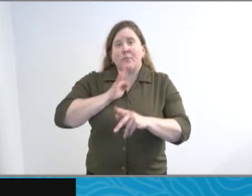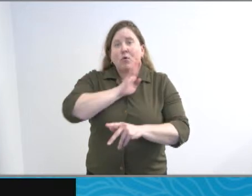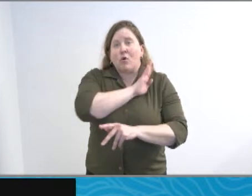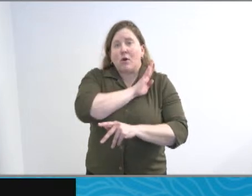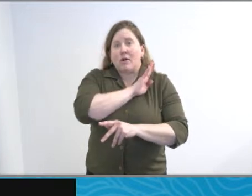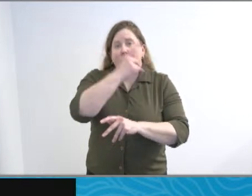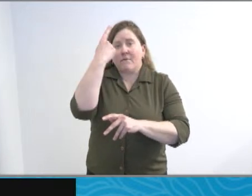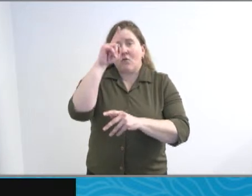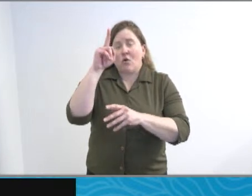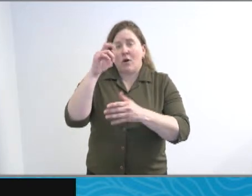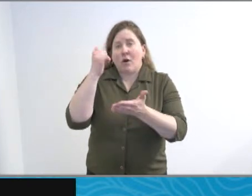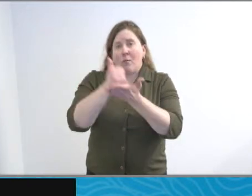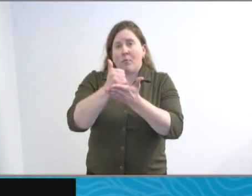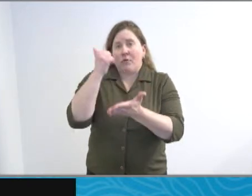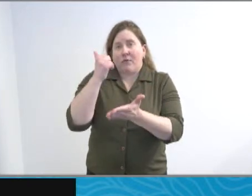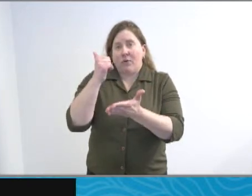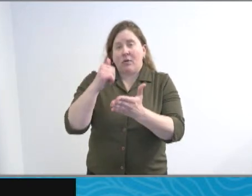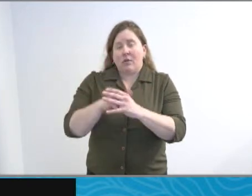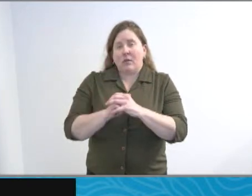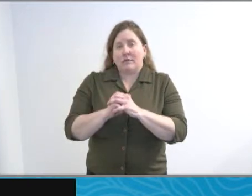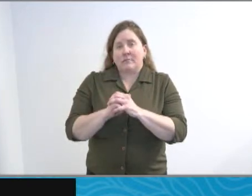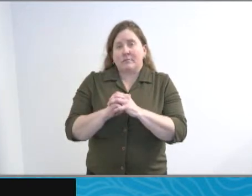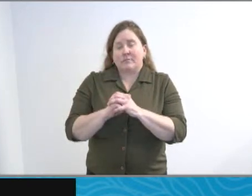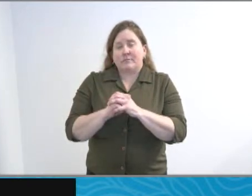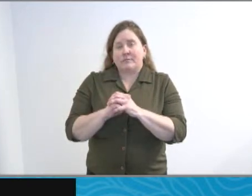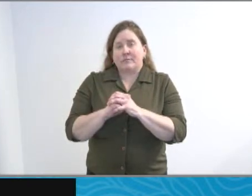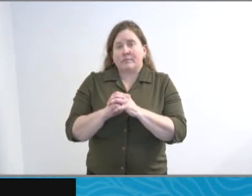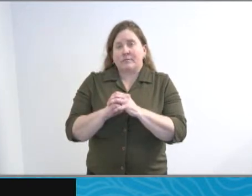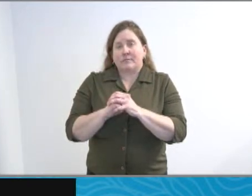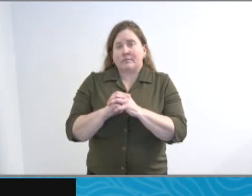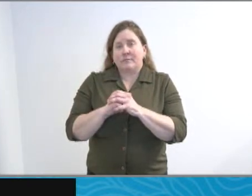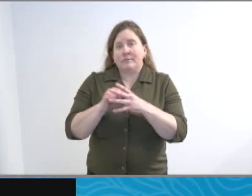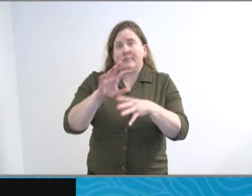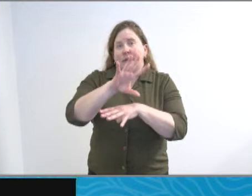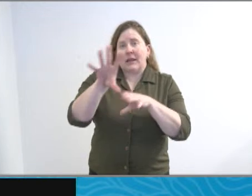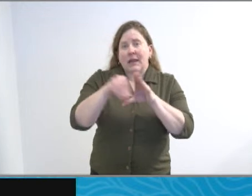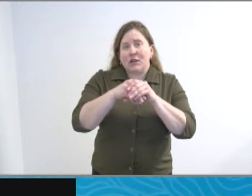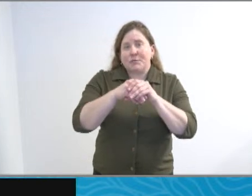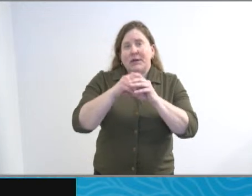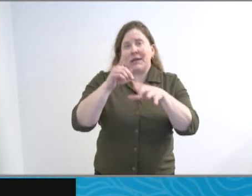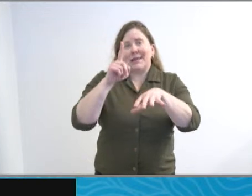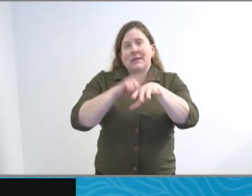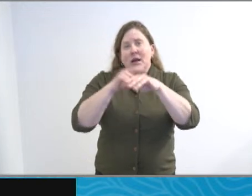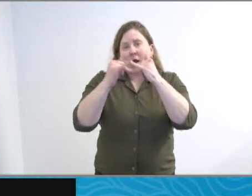And so that's kind of the engagement timeline, the schedule that we are following,